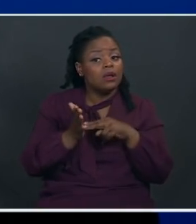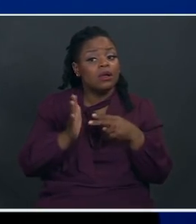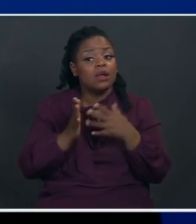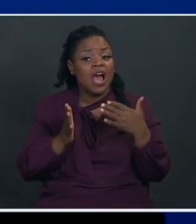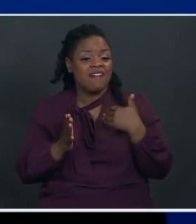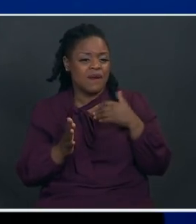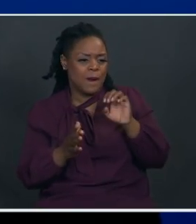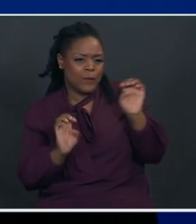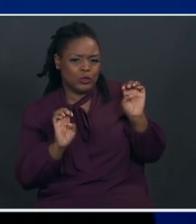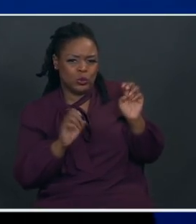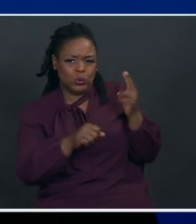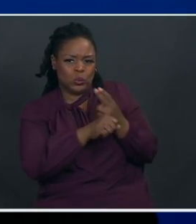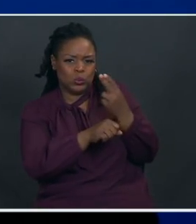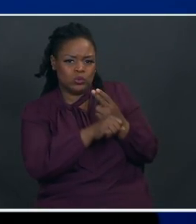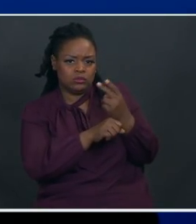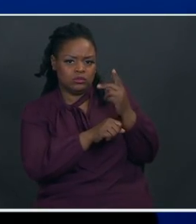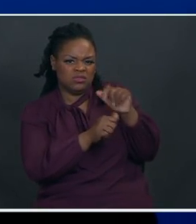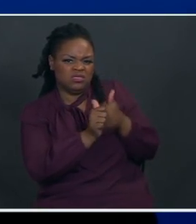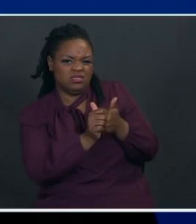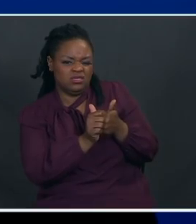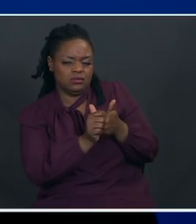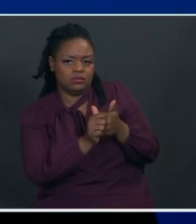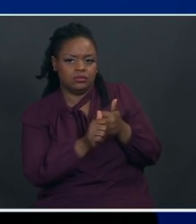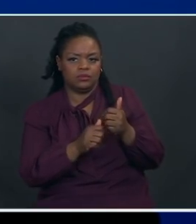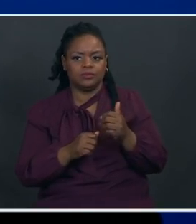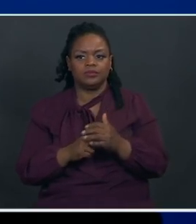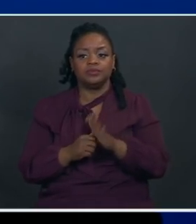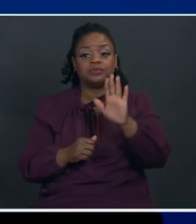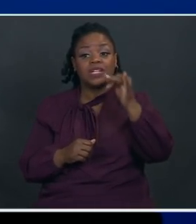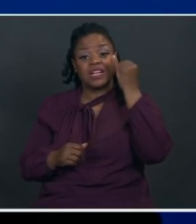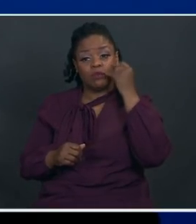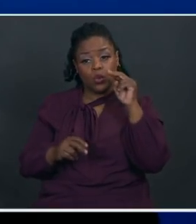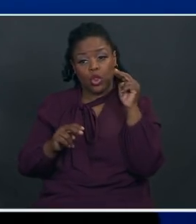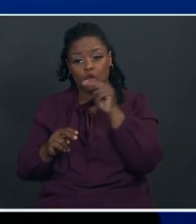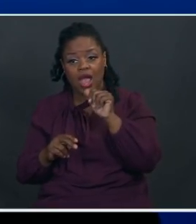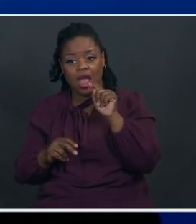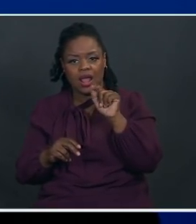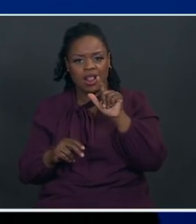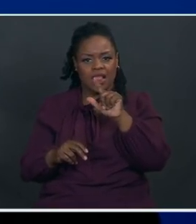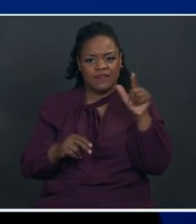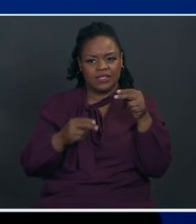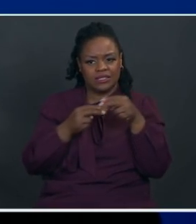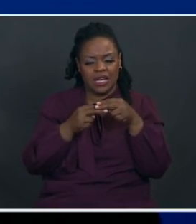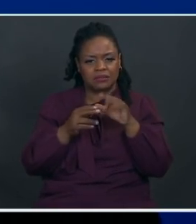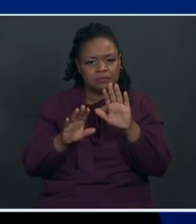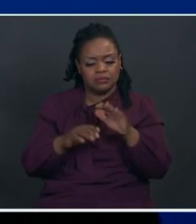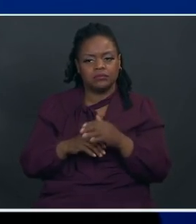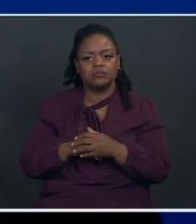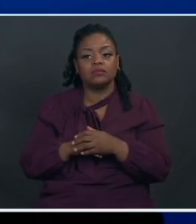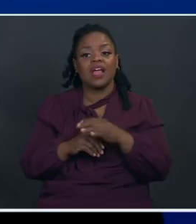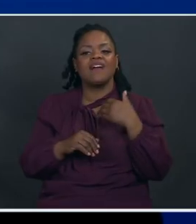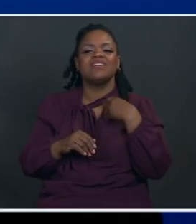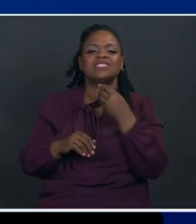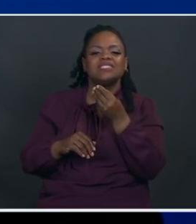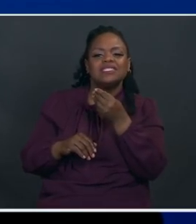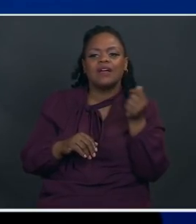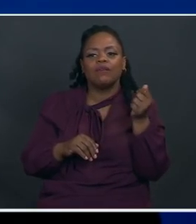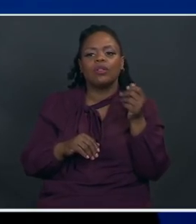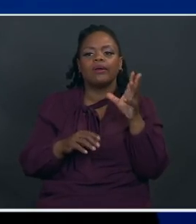Moving over to the left-hand part of the slide. There are a number of interventions that have been used for more early or moderate disease.